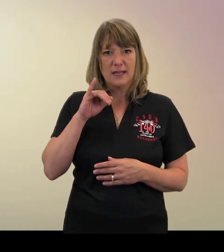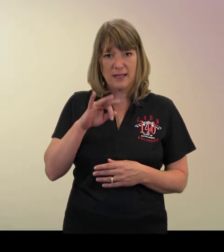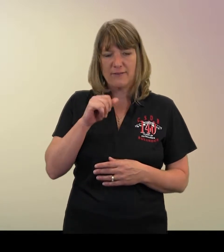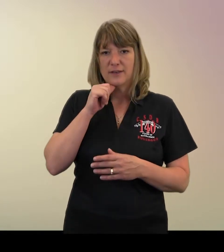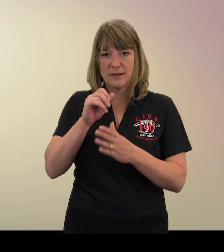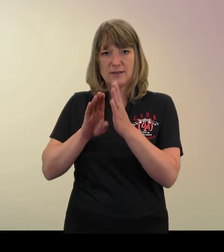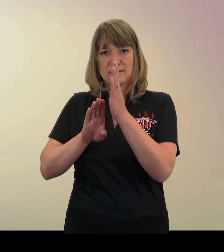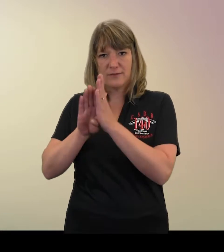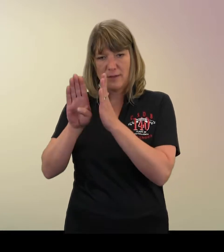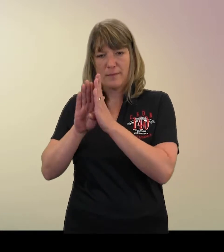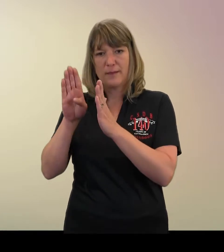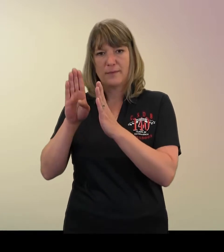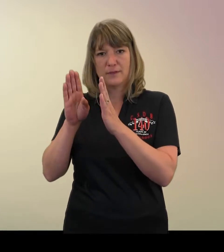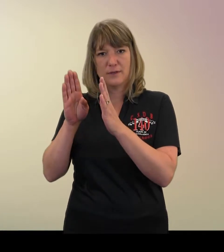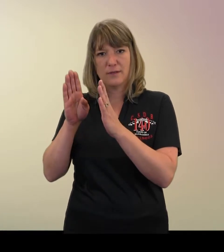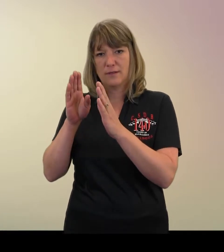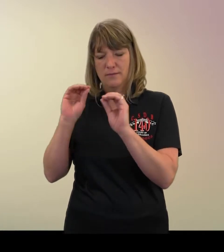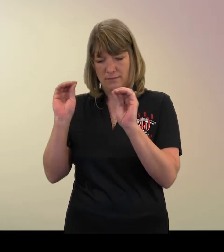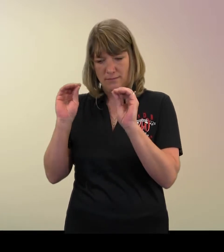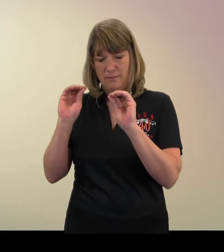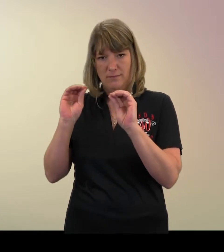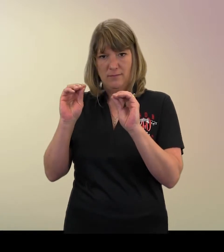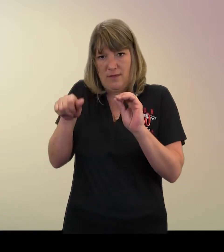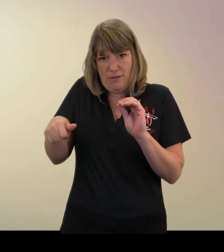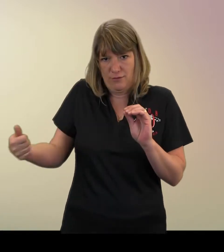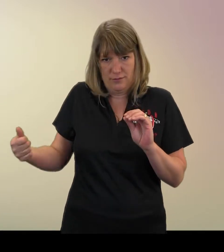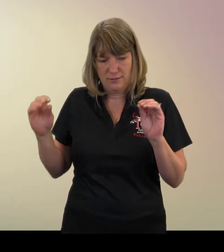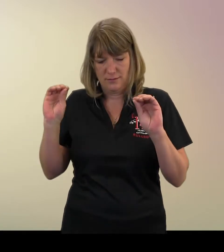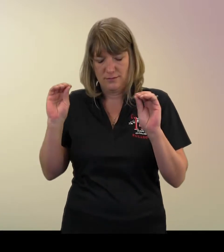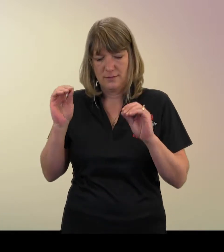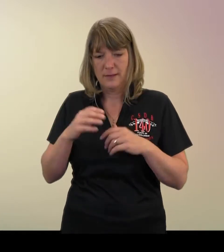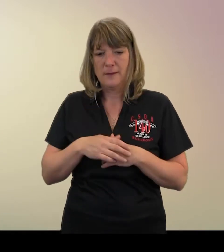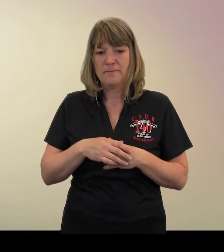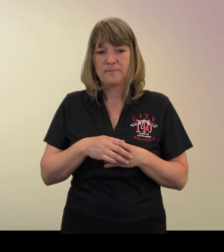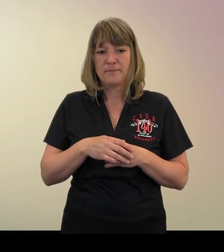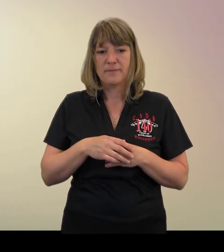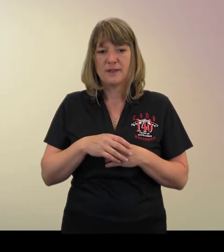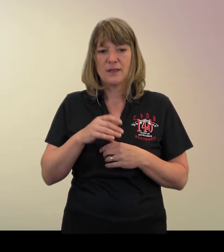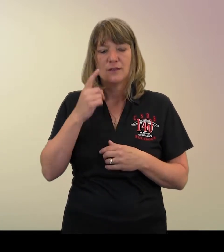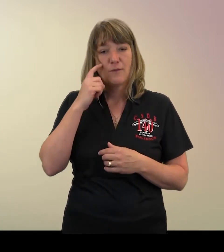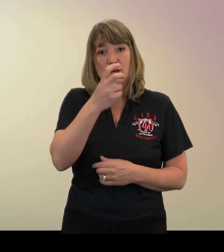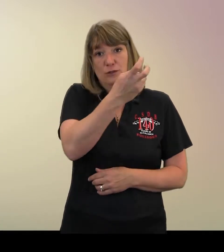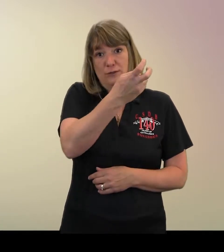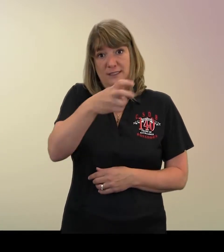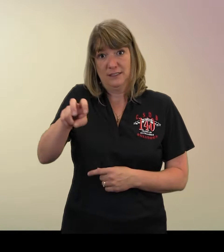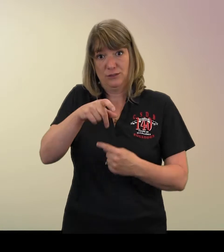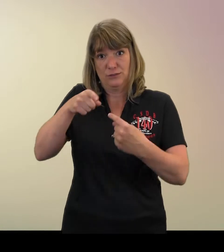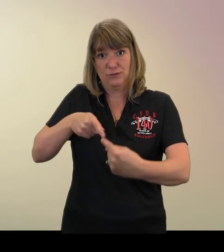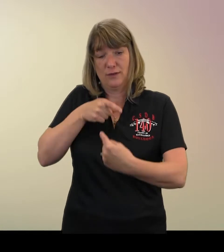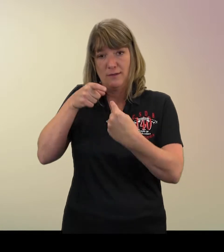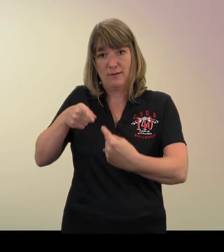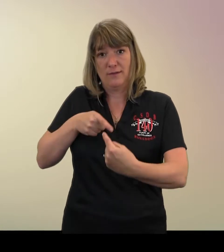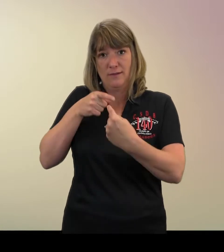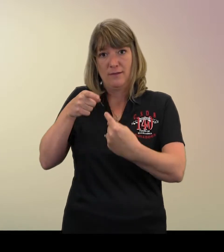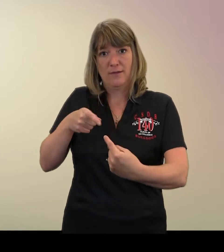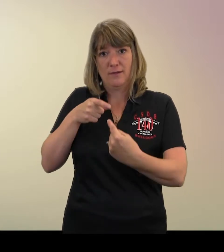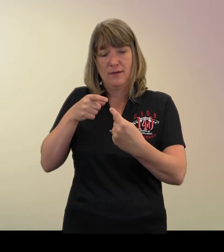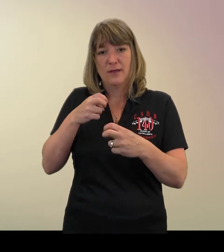developmental explanation for that. In terms of difficulties with transitions,